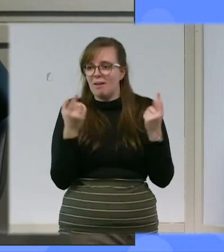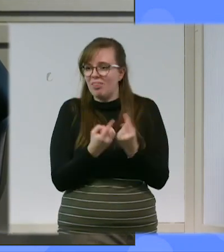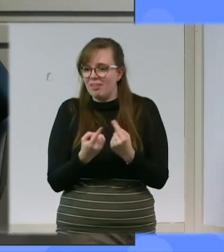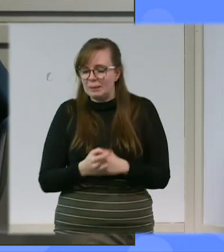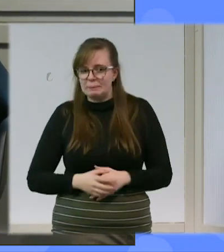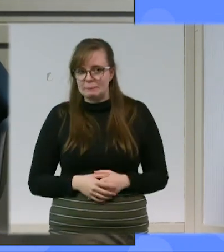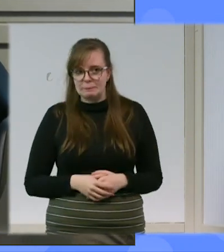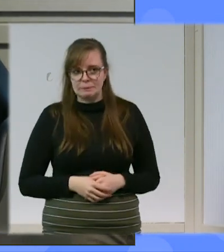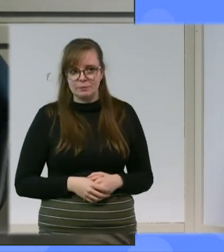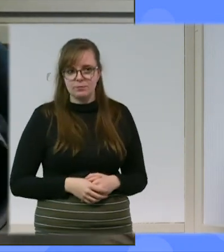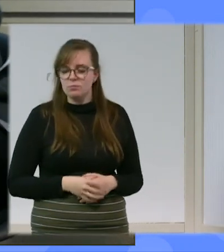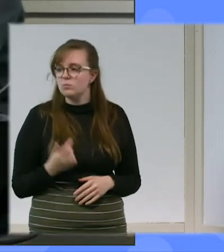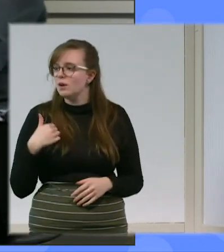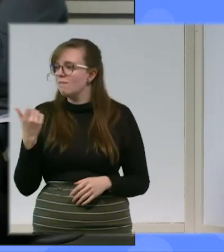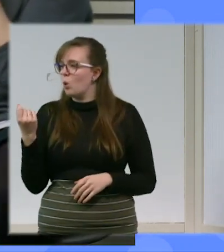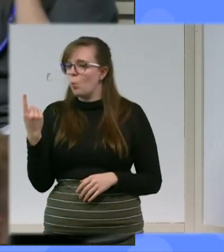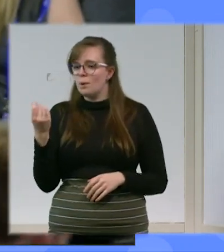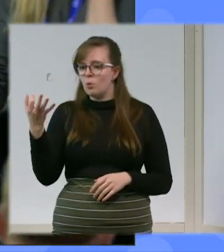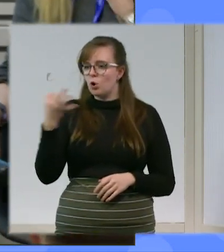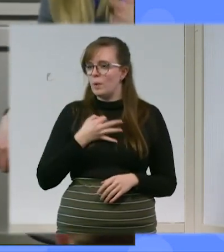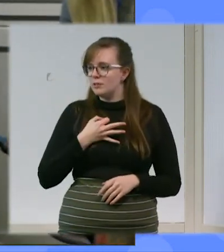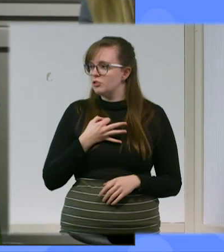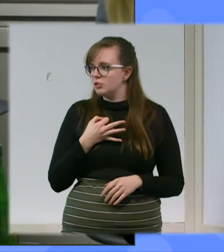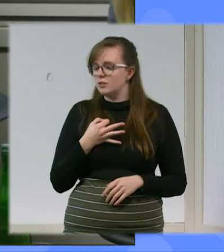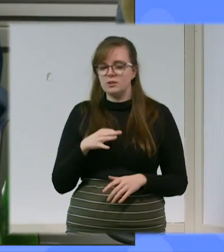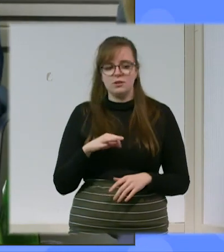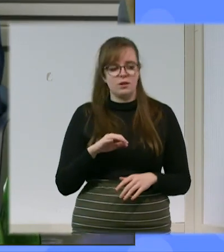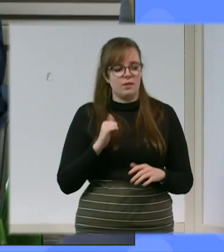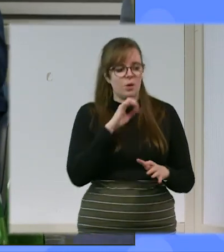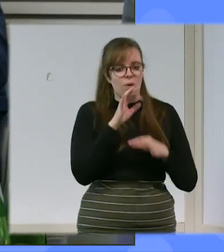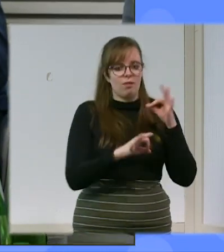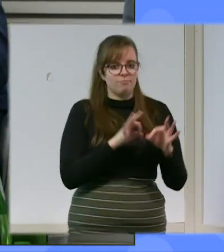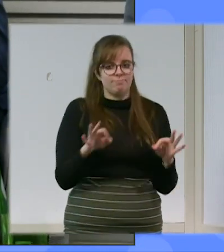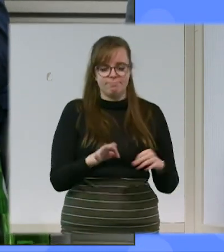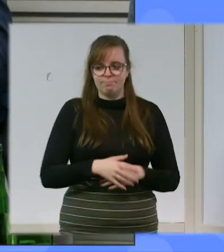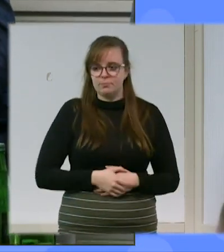one last question from the right then wrap up a session yes the panel say